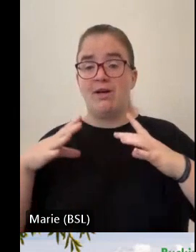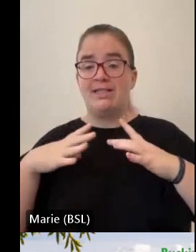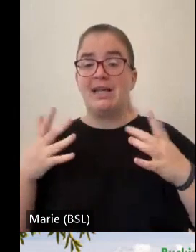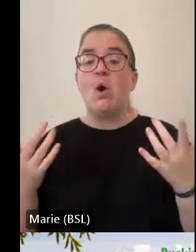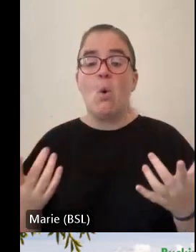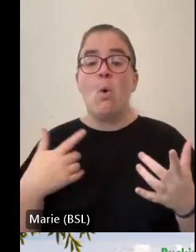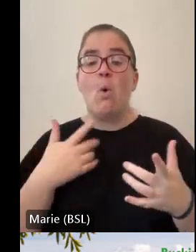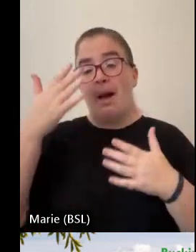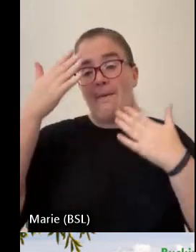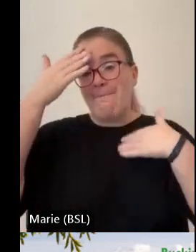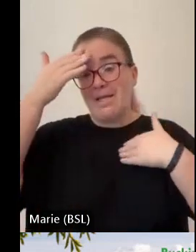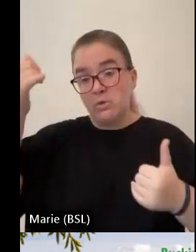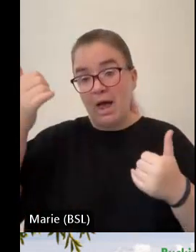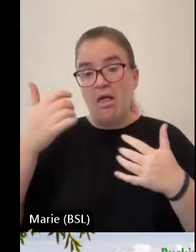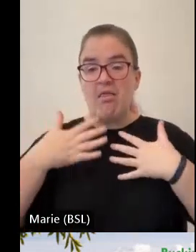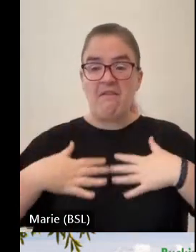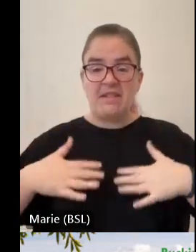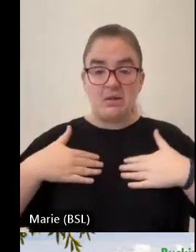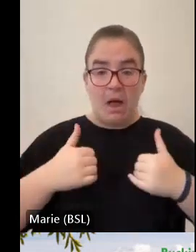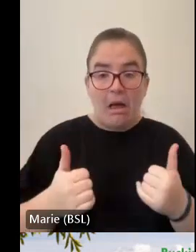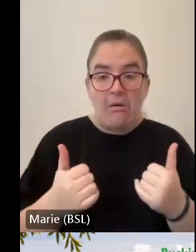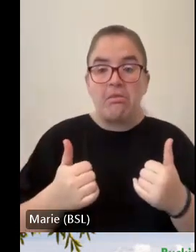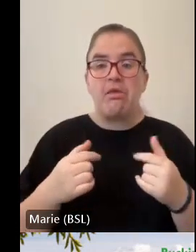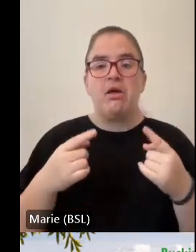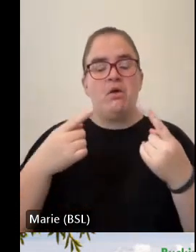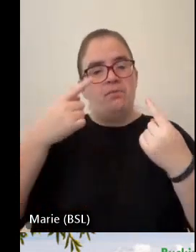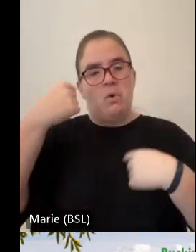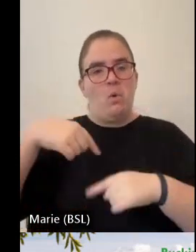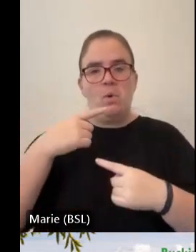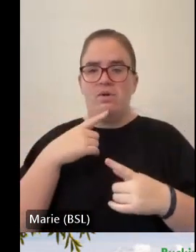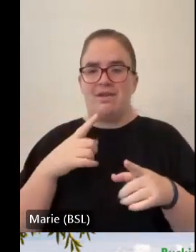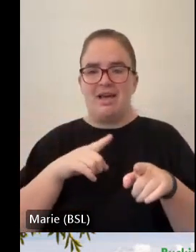physical health and people do attempt or take their own life.